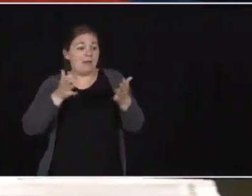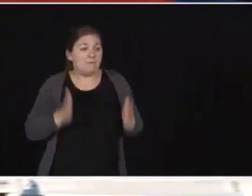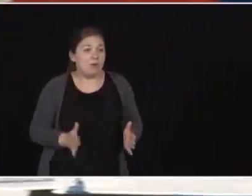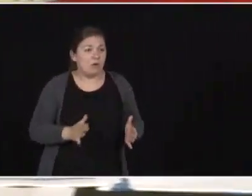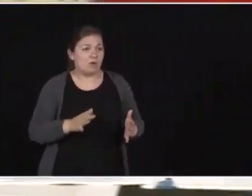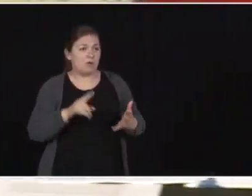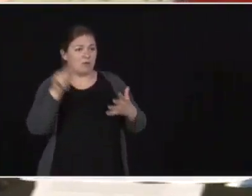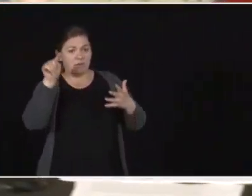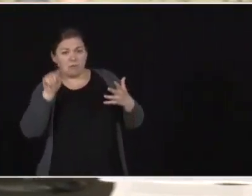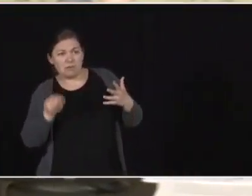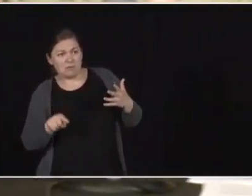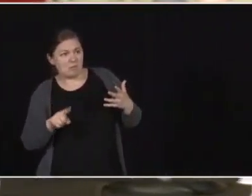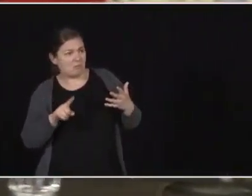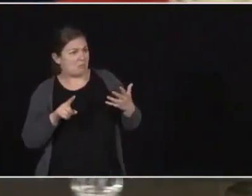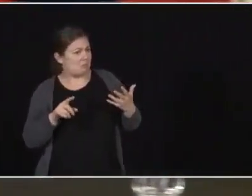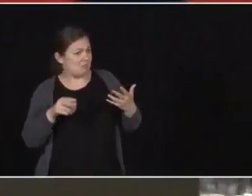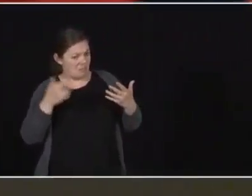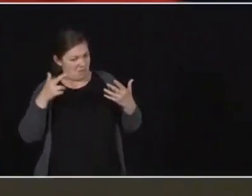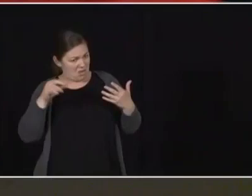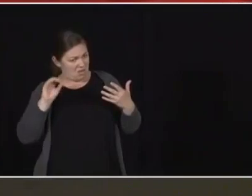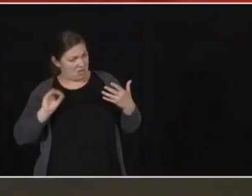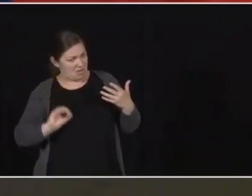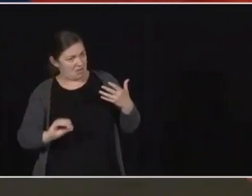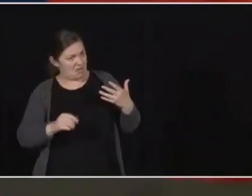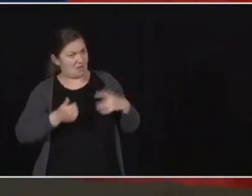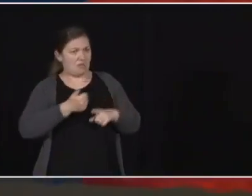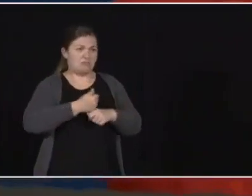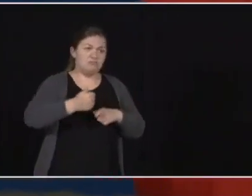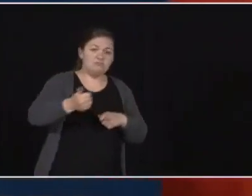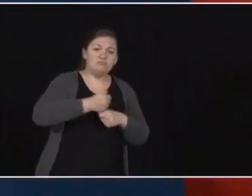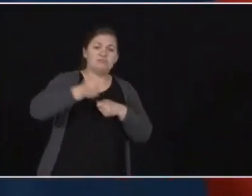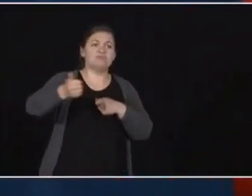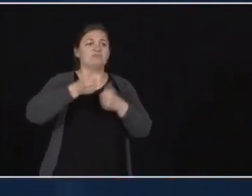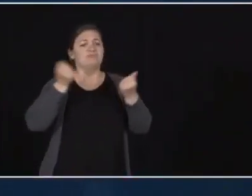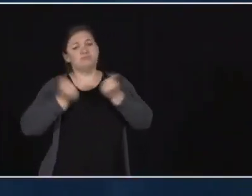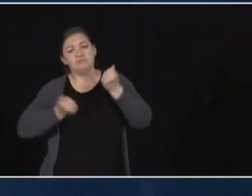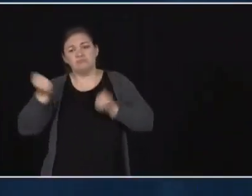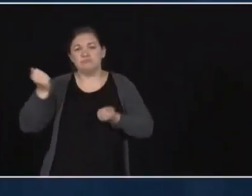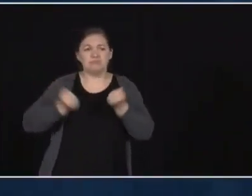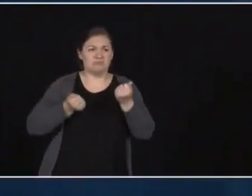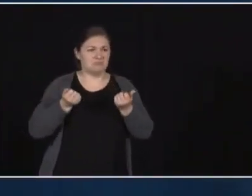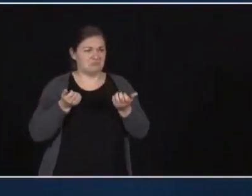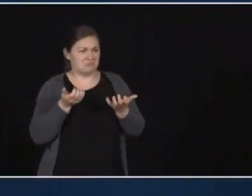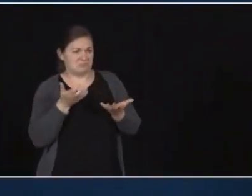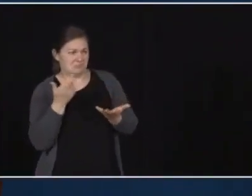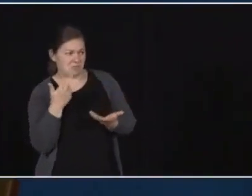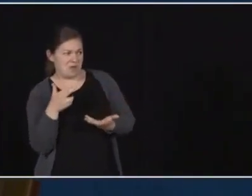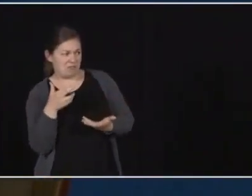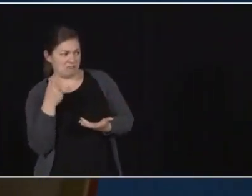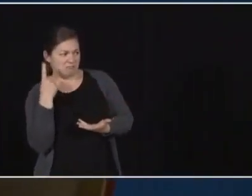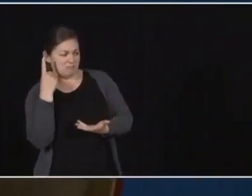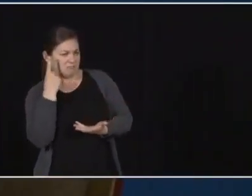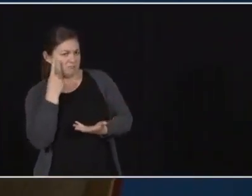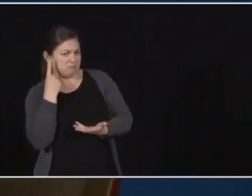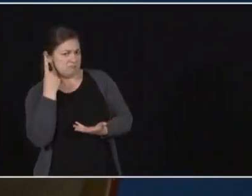Looking at her drivers and cabdrivers. That is a group we like to see tested, but we would take a look at the list transport services